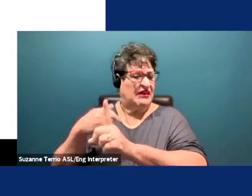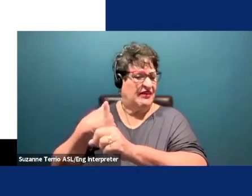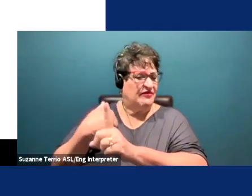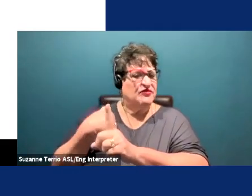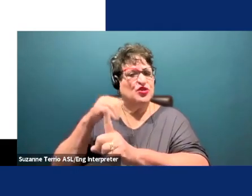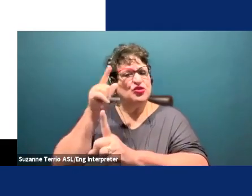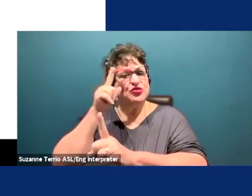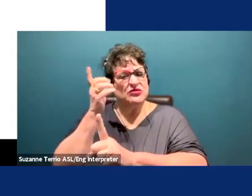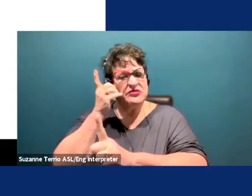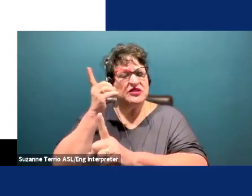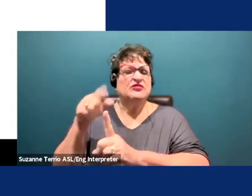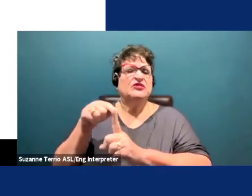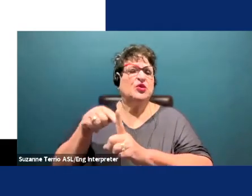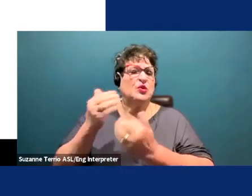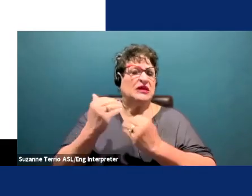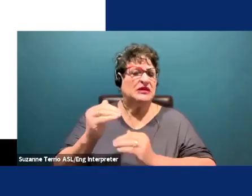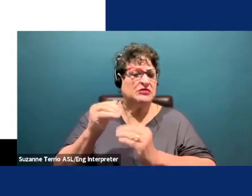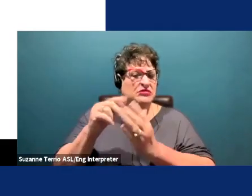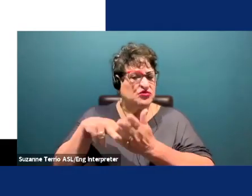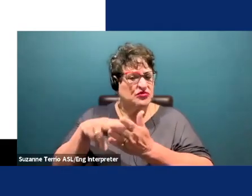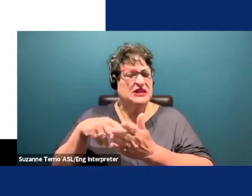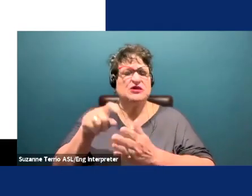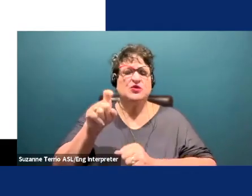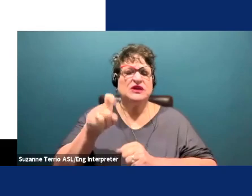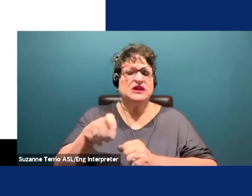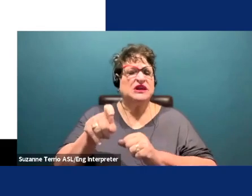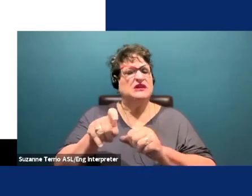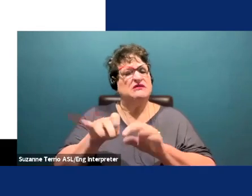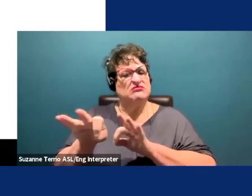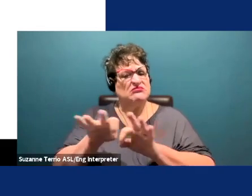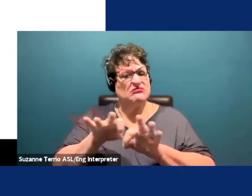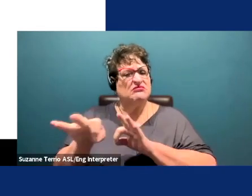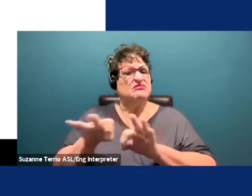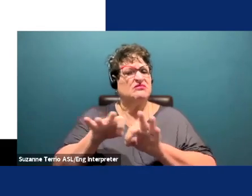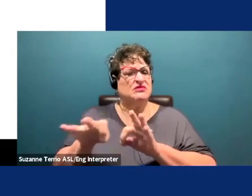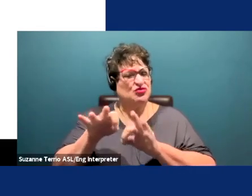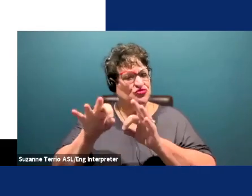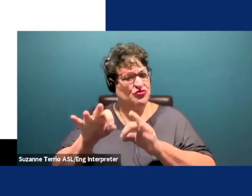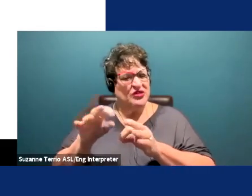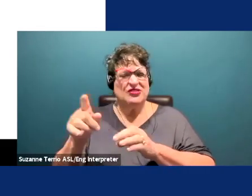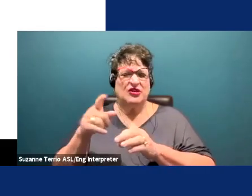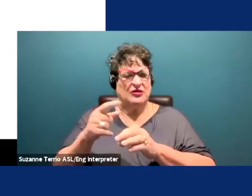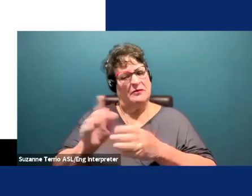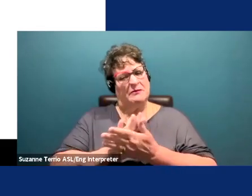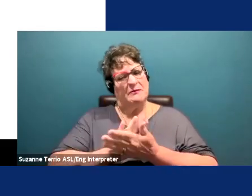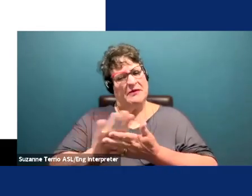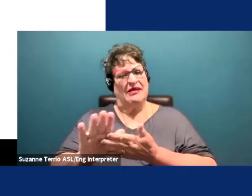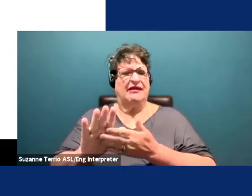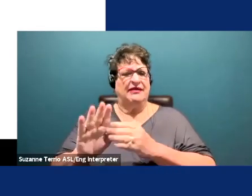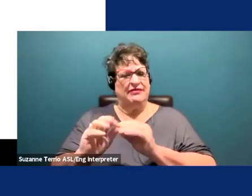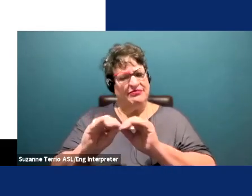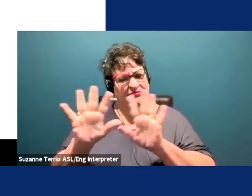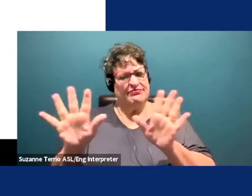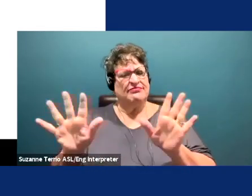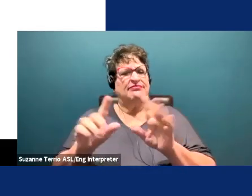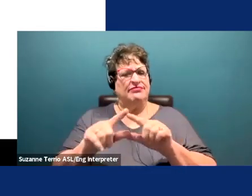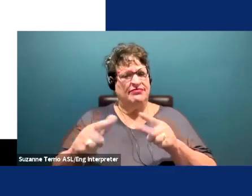Lisa needs written restrictions in plain language with bullet points accompanied with oral explanations. That goes to what the need is and focuses